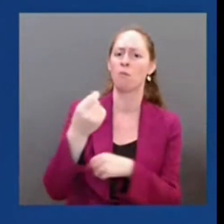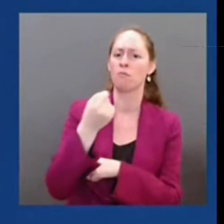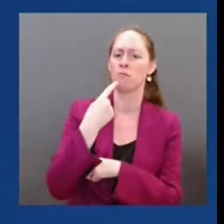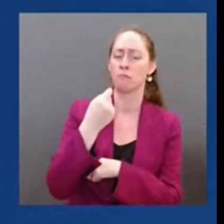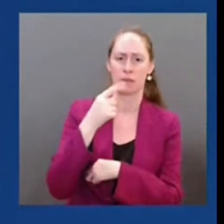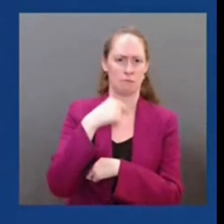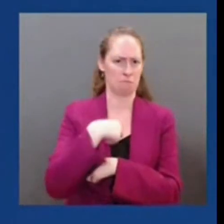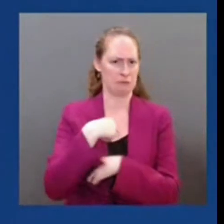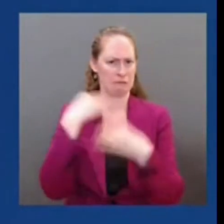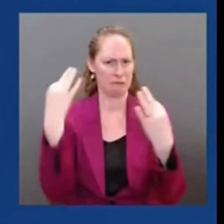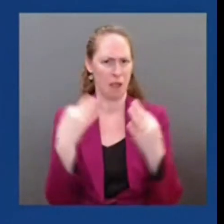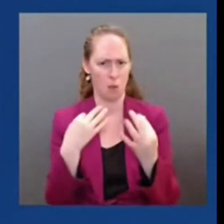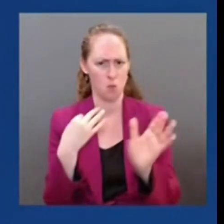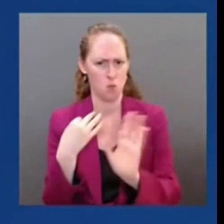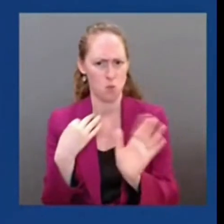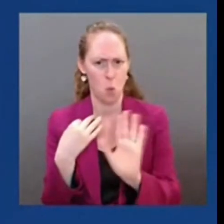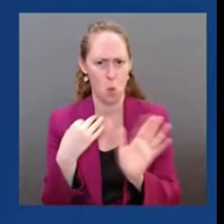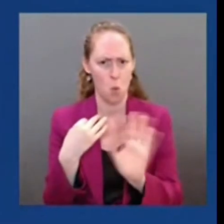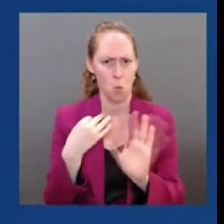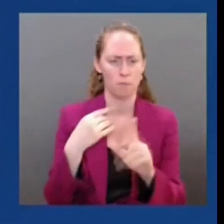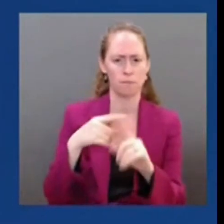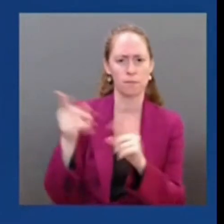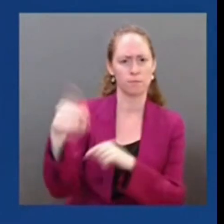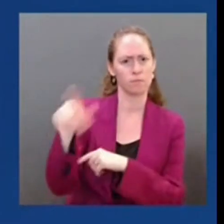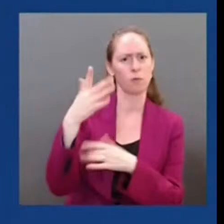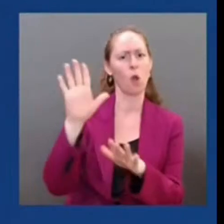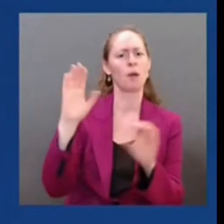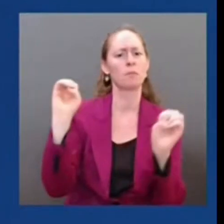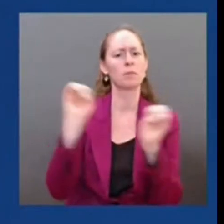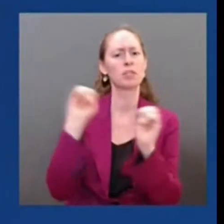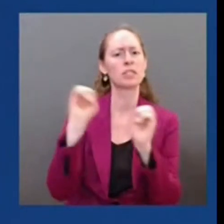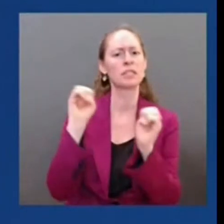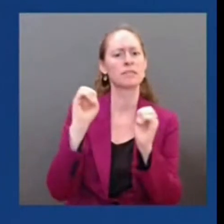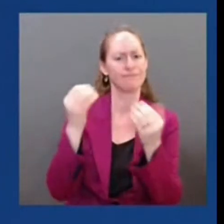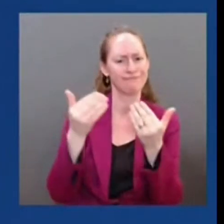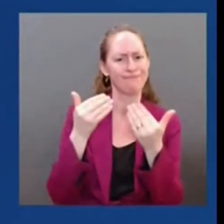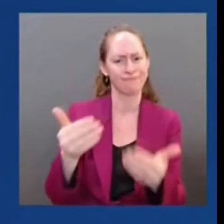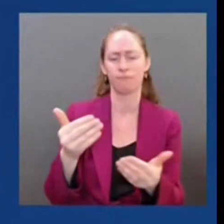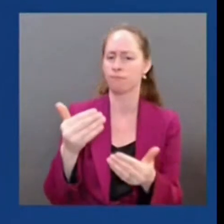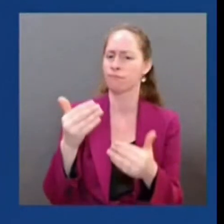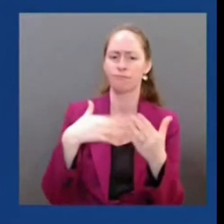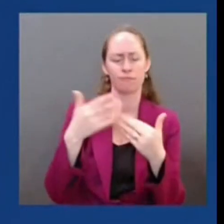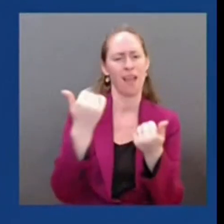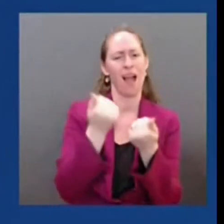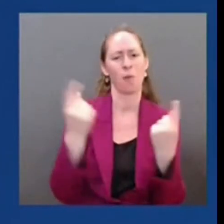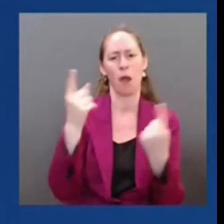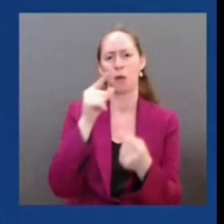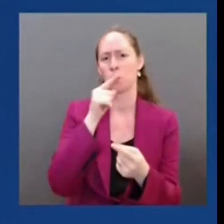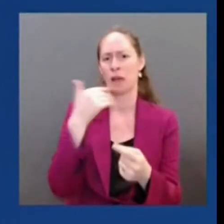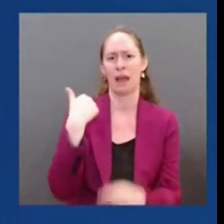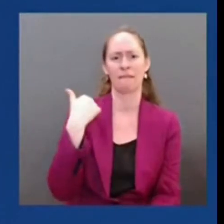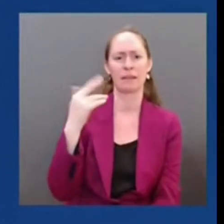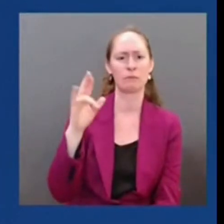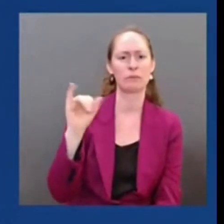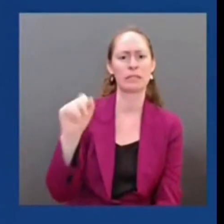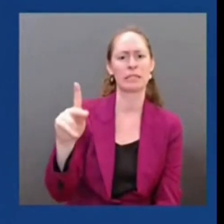AND IT'S NOT MY DEFINITION, IT'S THE EUA AND EMERGENCY USE AUTHORIZATION, THEY SAY ANYBOD